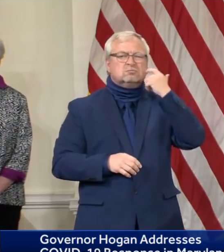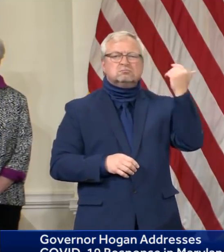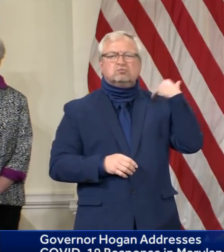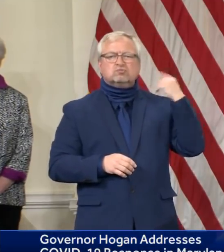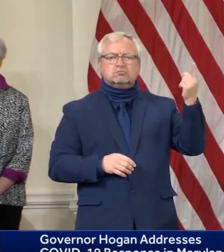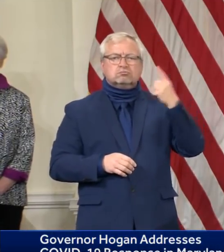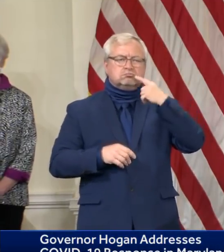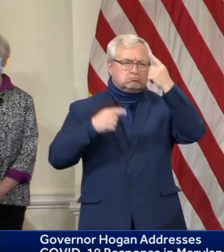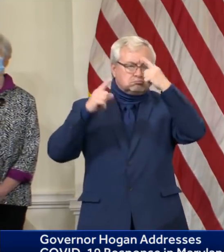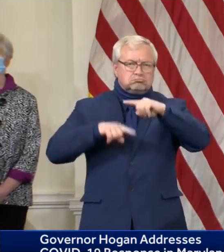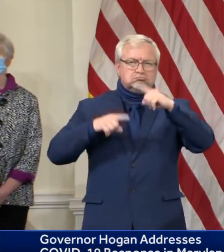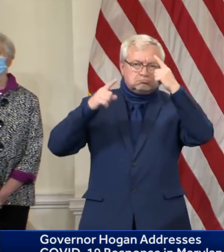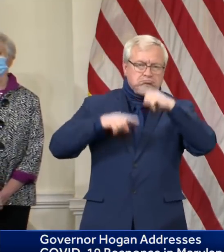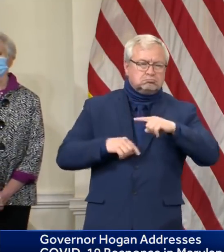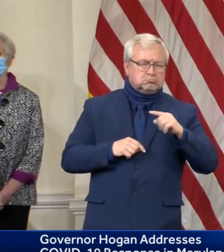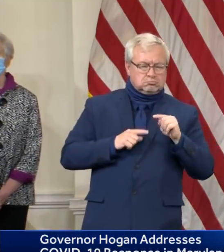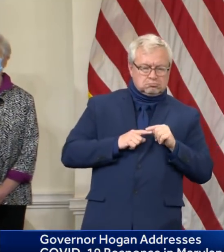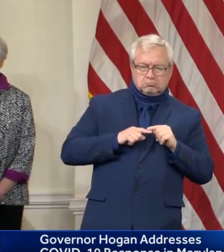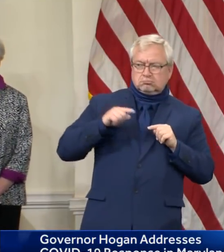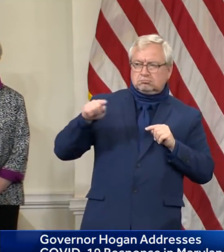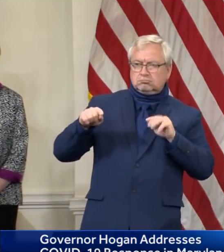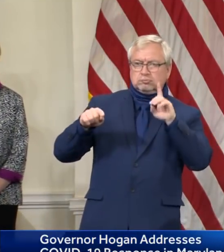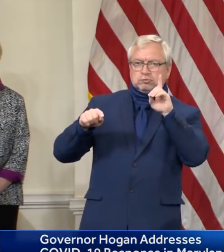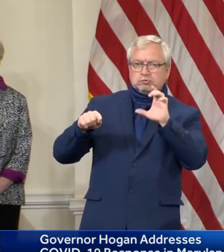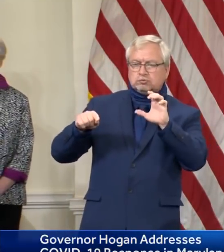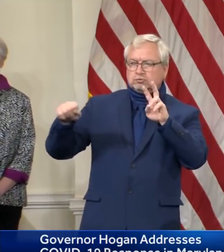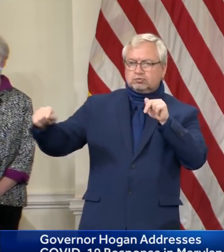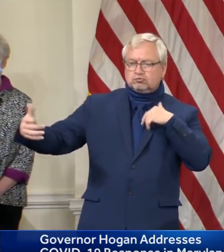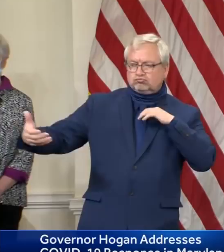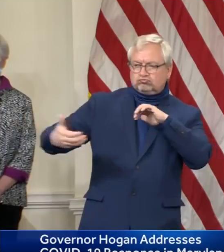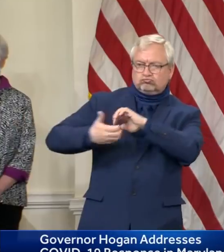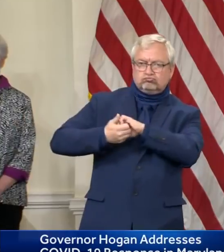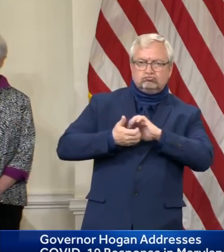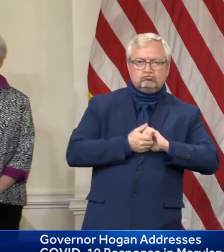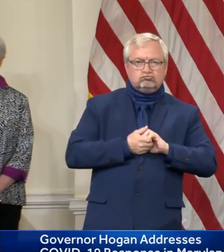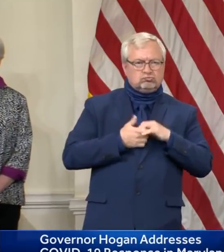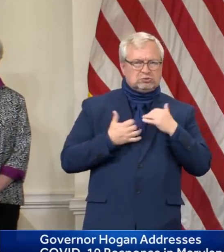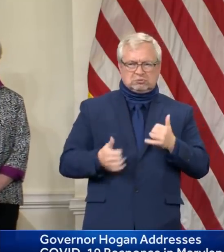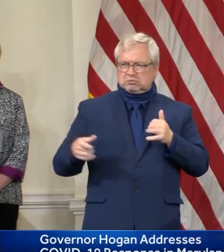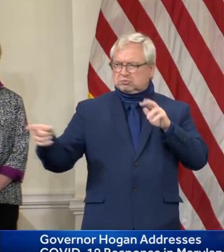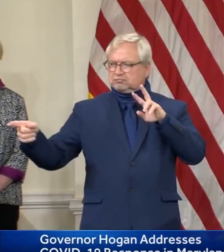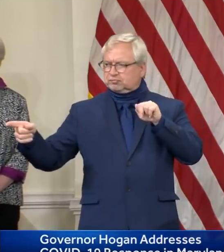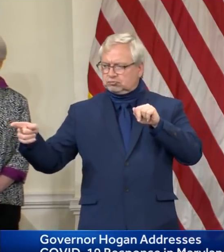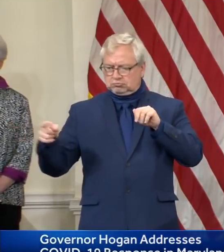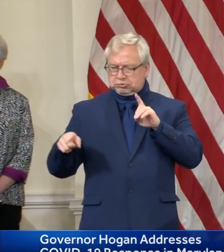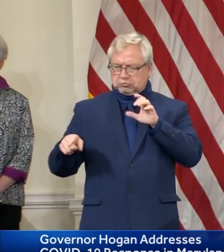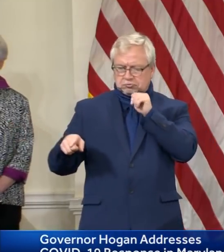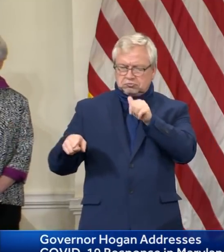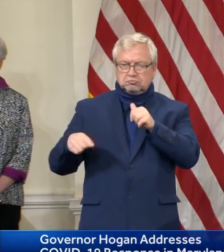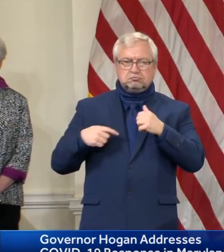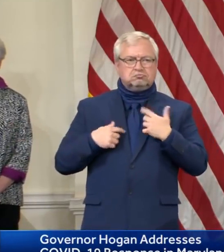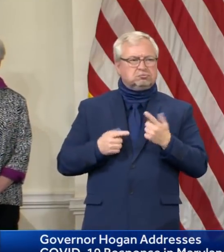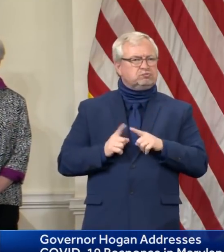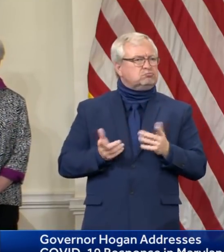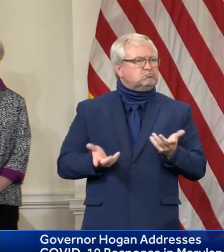YOU MENTIONED THIS REGIONAL APPROACH YOU ARE TAKING. WHAT IS THE HANGUP BETWEEN JURISDICTIONS?